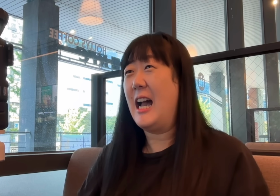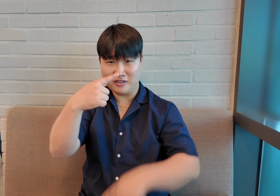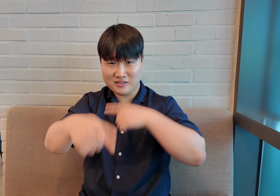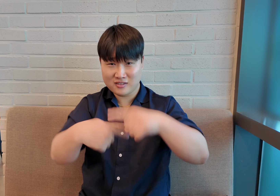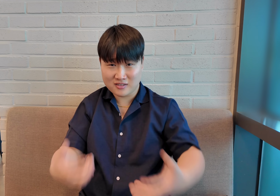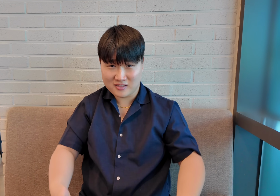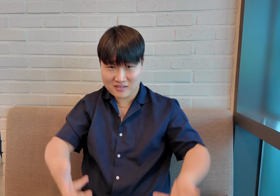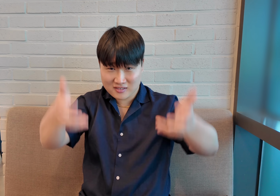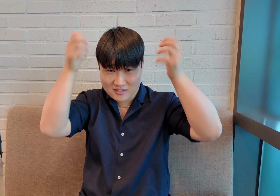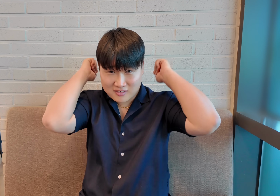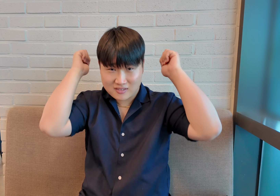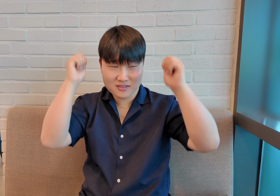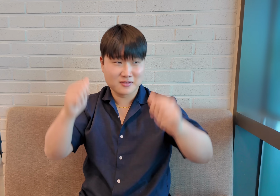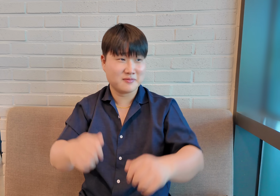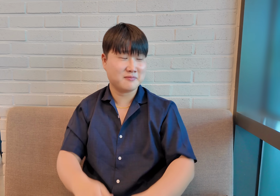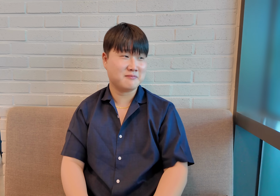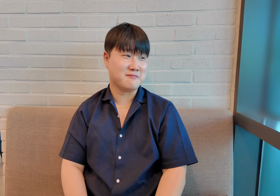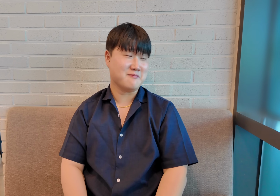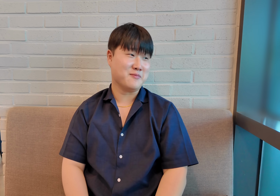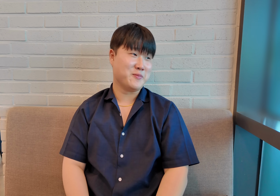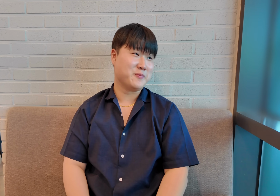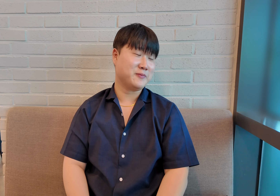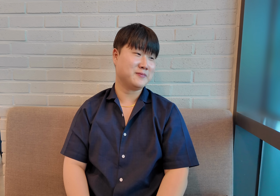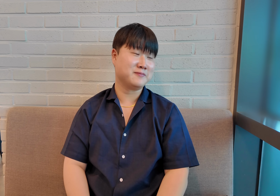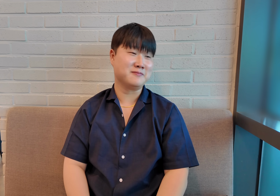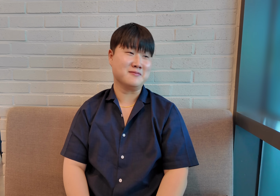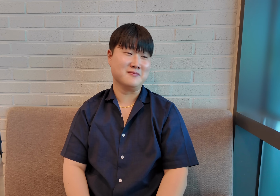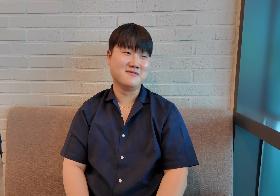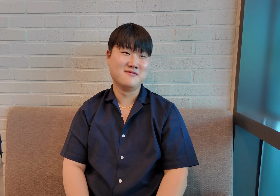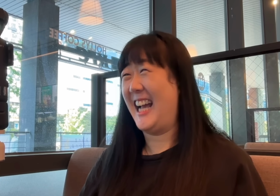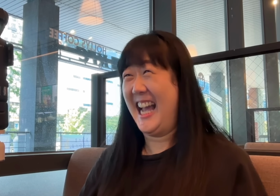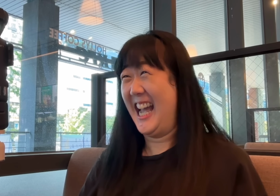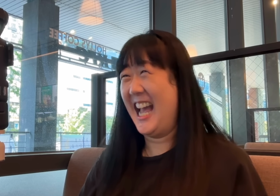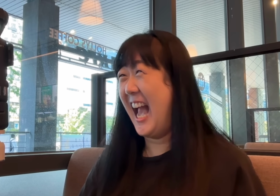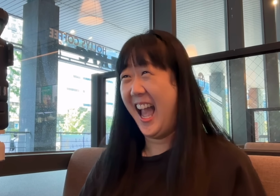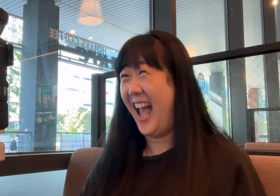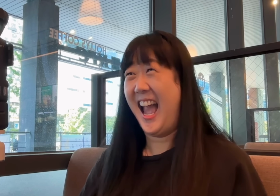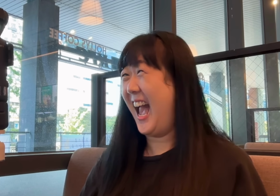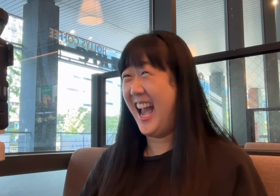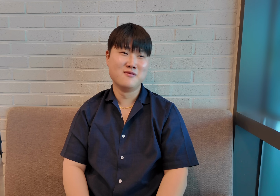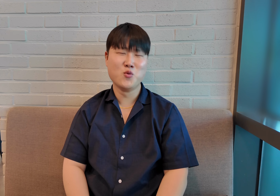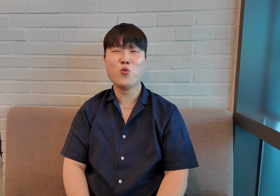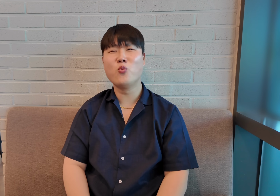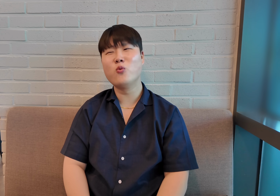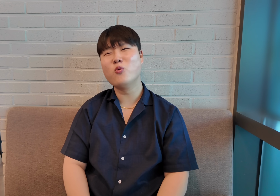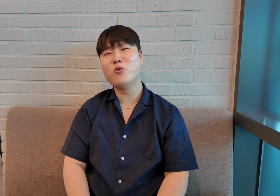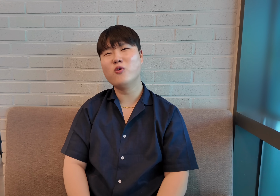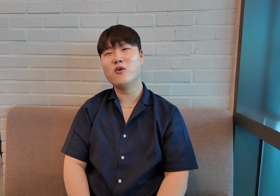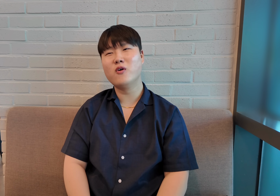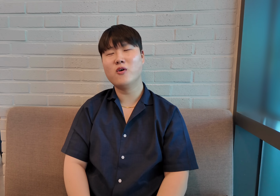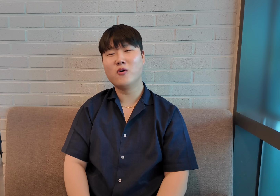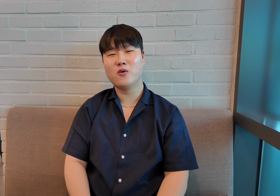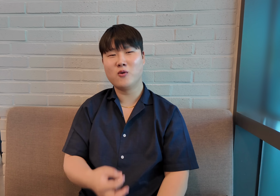Mastering sign language? avoidance of gaze... isn't it? Oh,,,